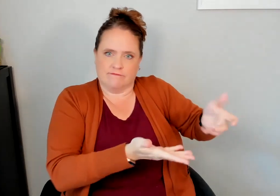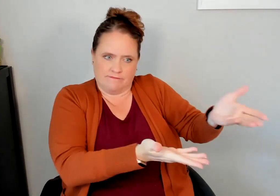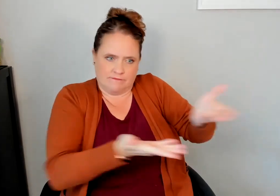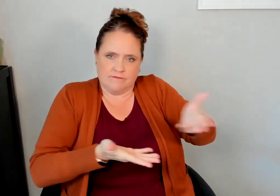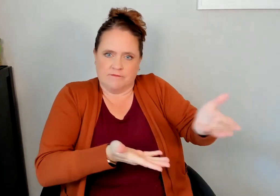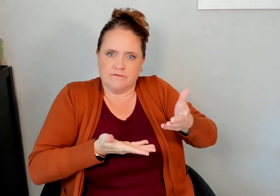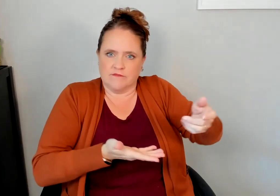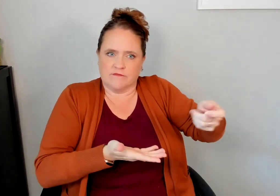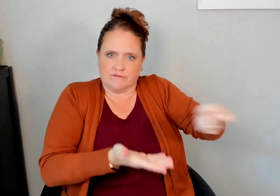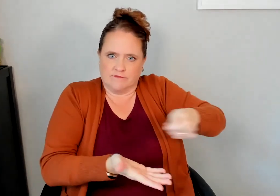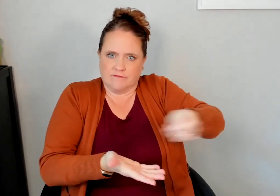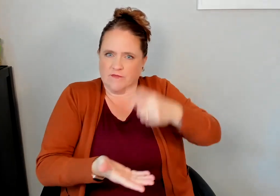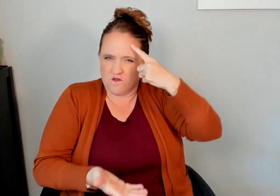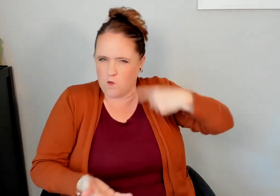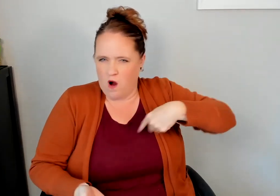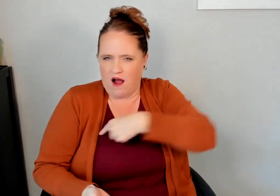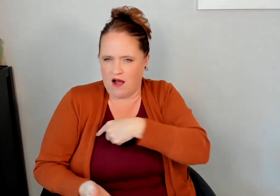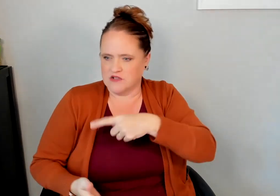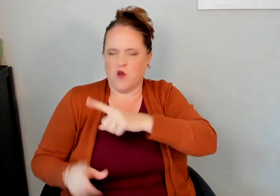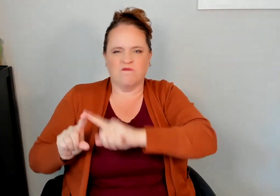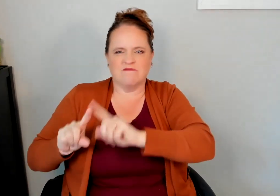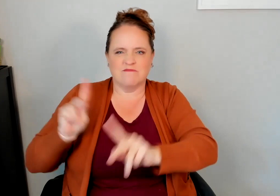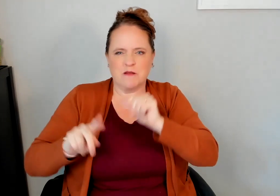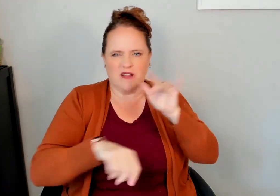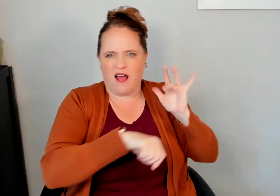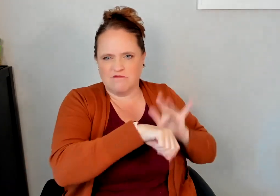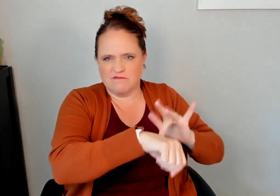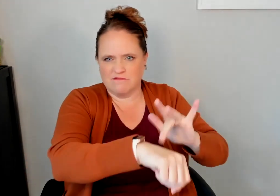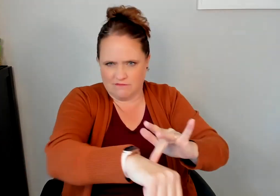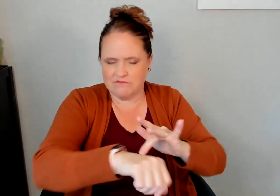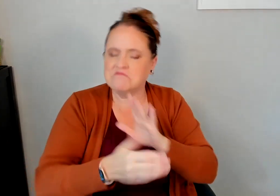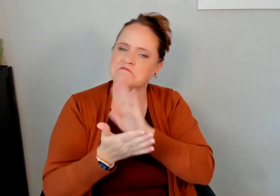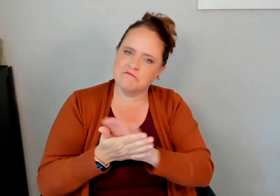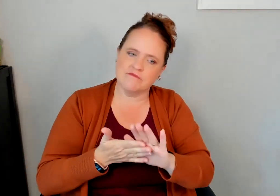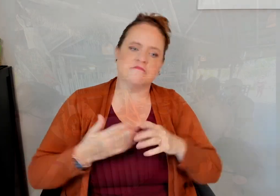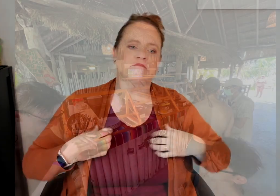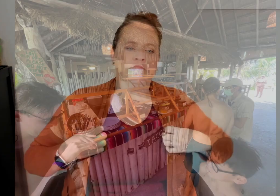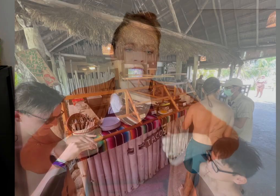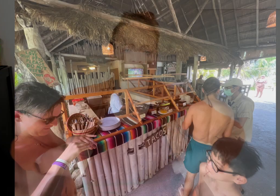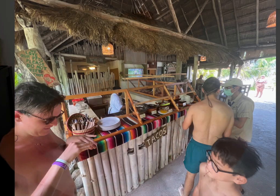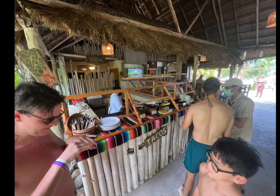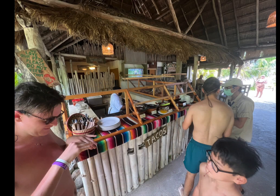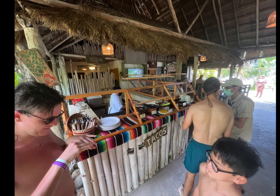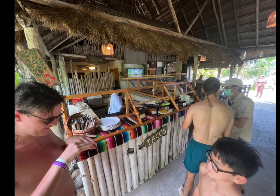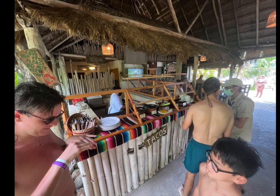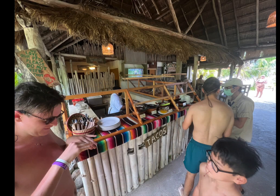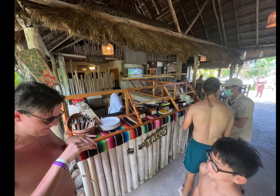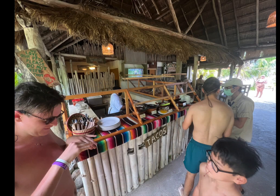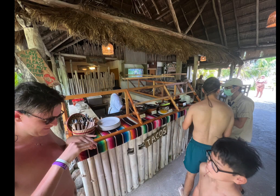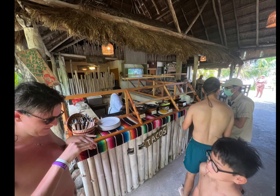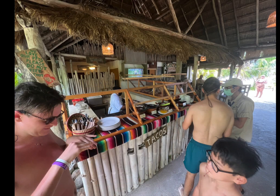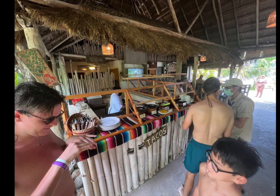the staff did serve us rather than us getting our own food from the buffet